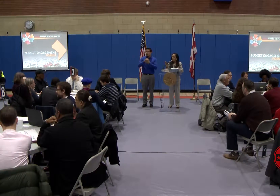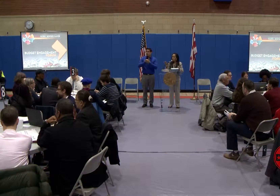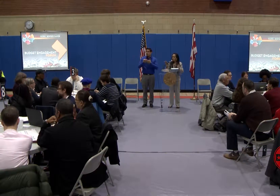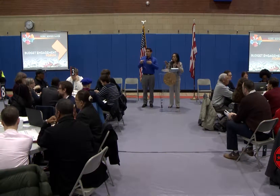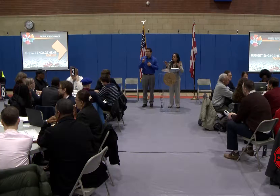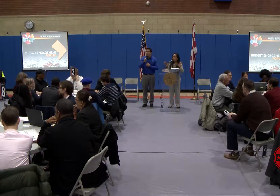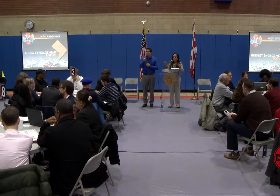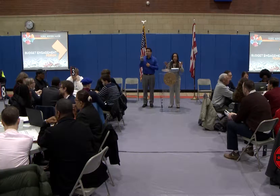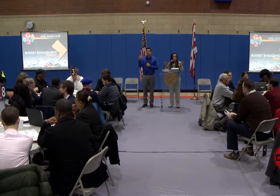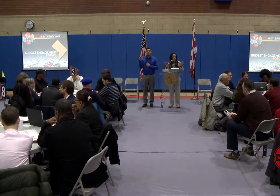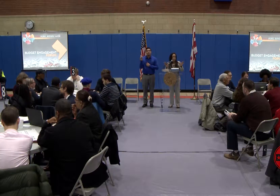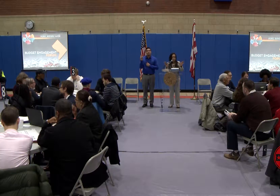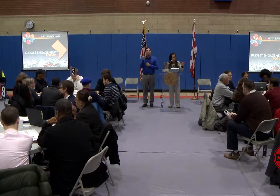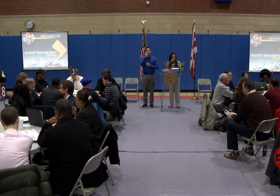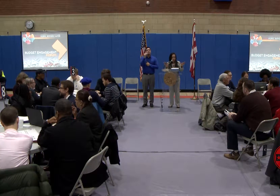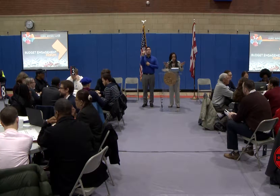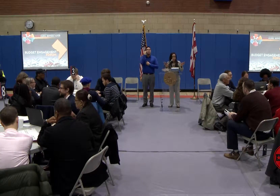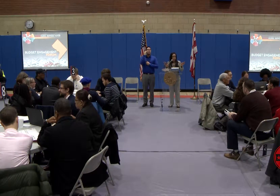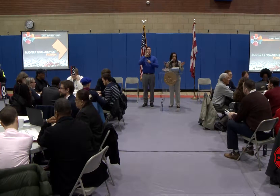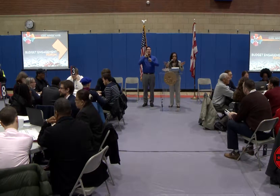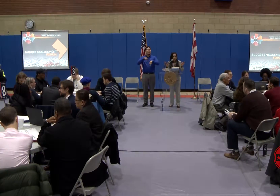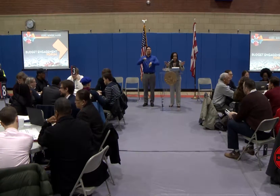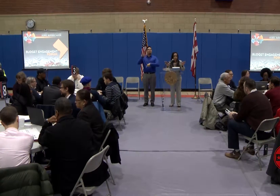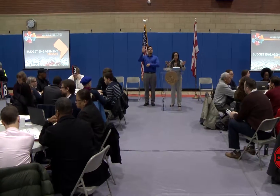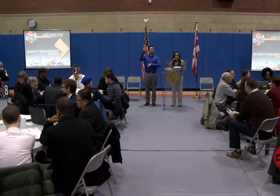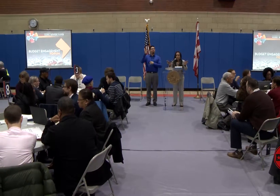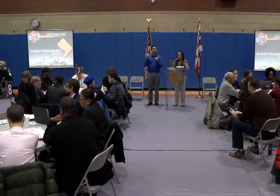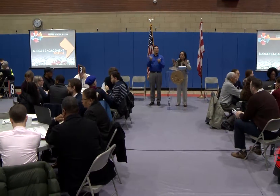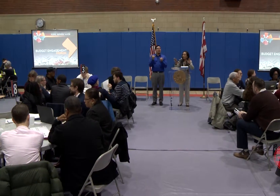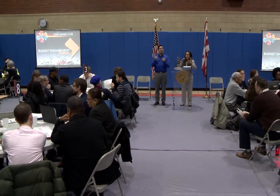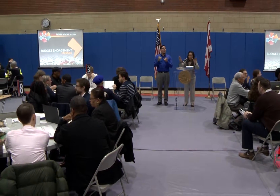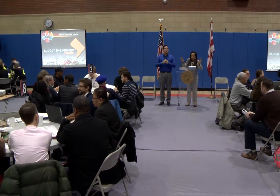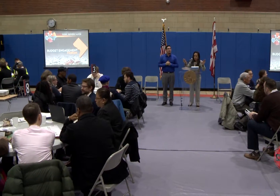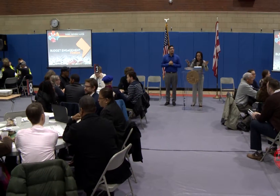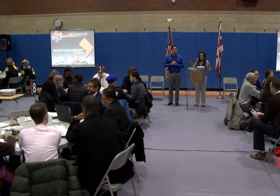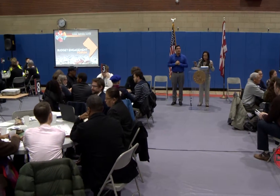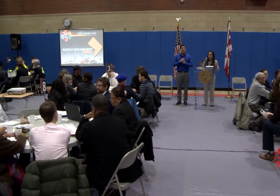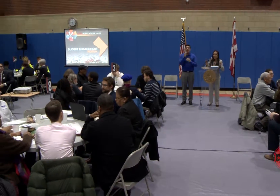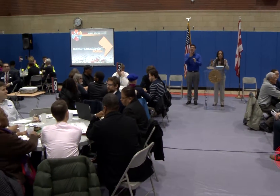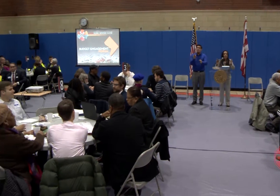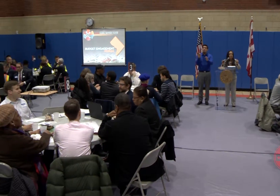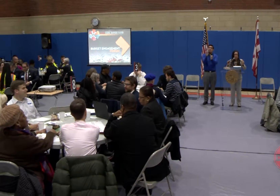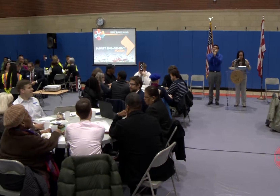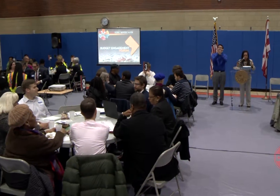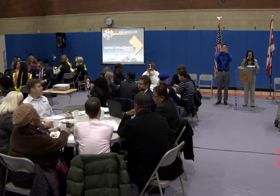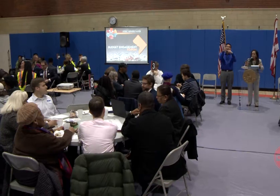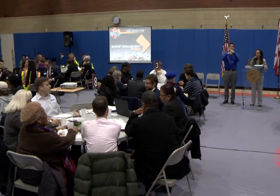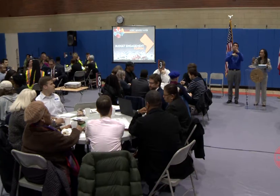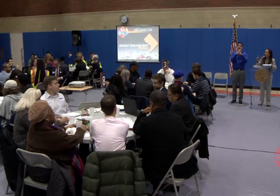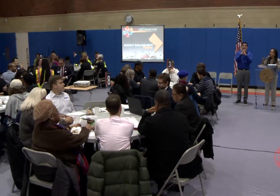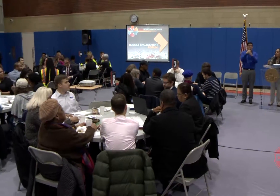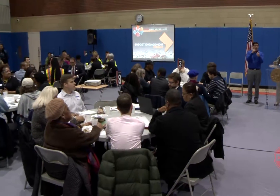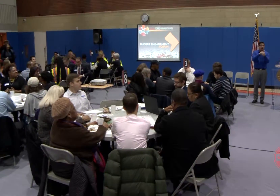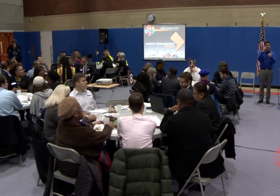WHO KNOWS WHAT THEY WOULD DO WITH $100 RIGHT NOW IN A PERFECT WORLD? WOULD IT BE FOR EDUCATION, PUBLIC SAFETY, JOBS AND ECONOMIC OPPORTUNITY?